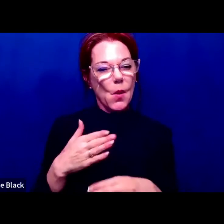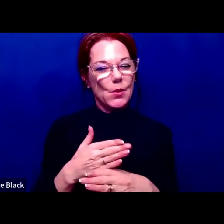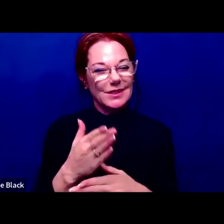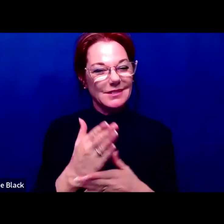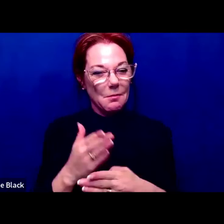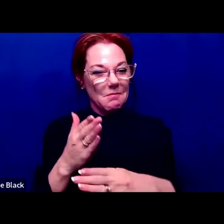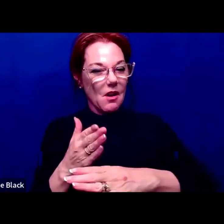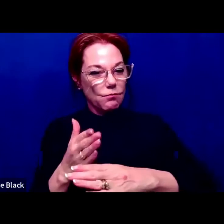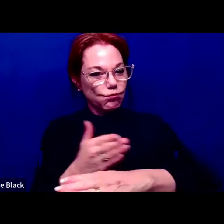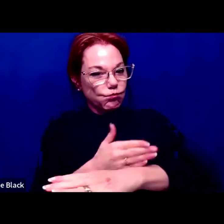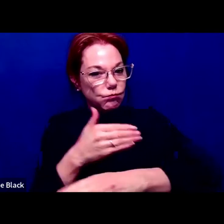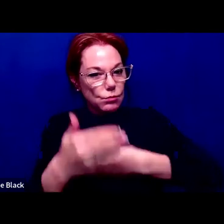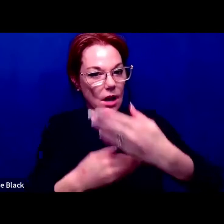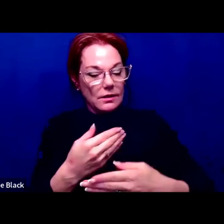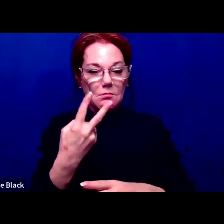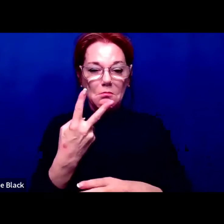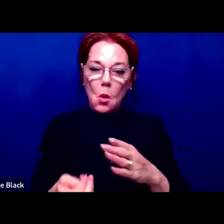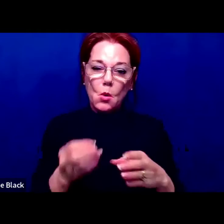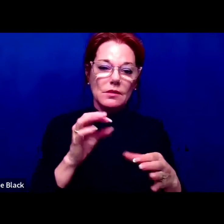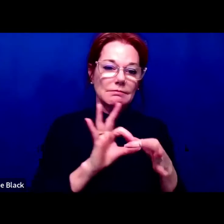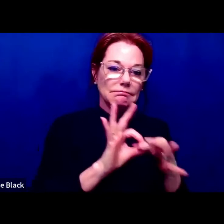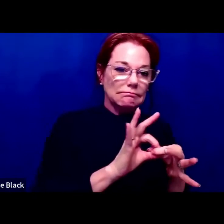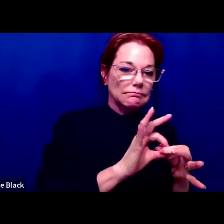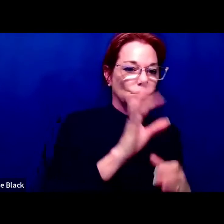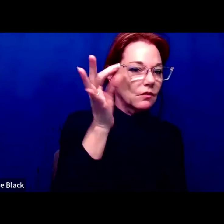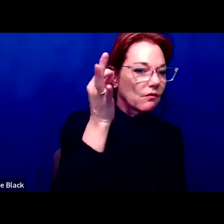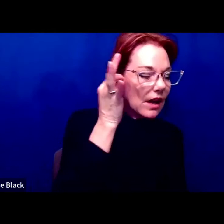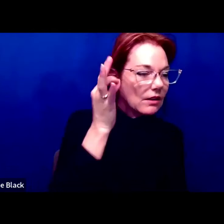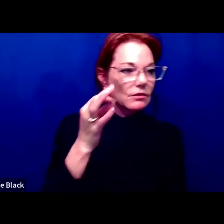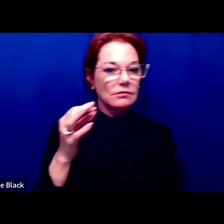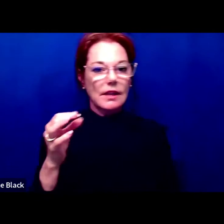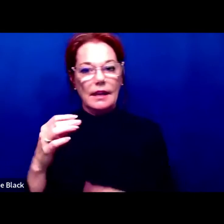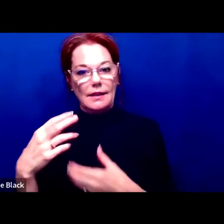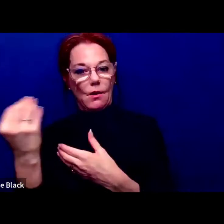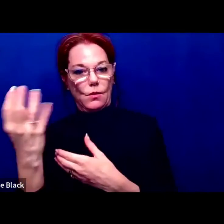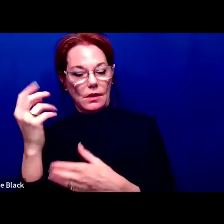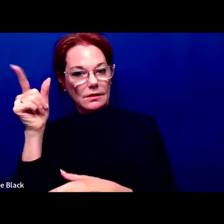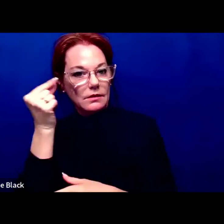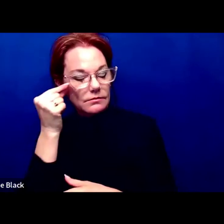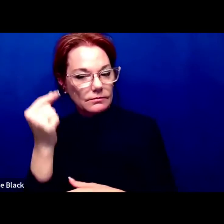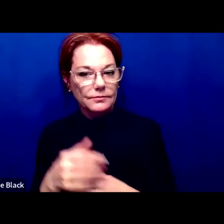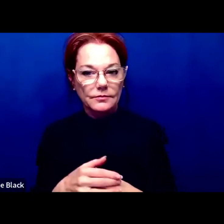outside the federal government, we really can work together to make sure policymakers know how